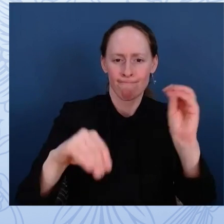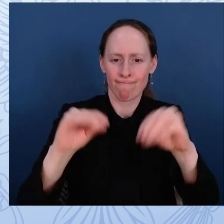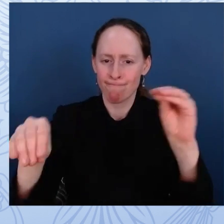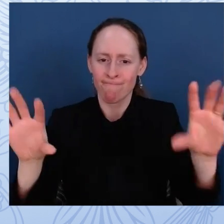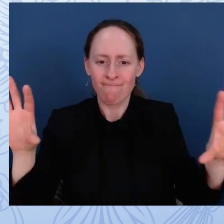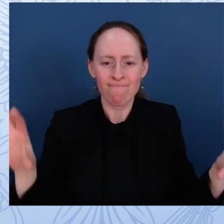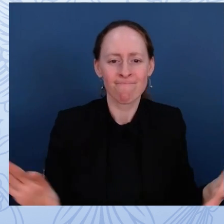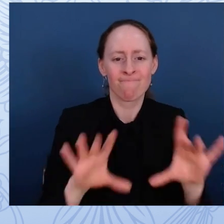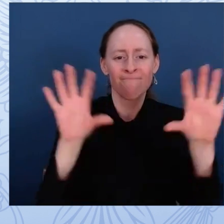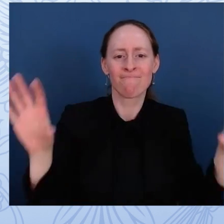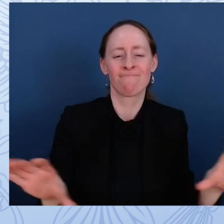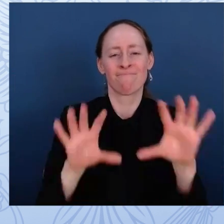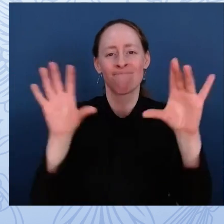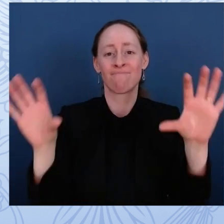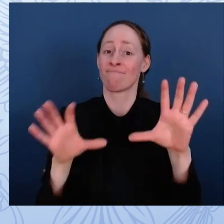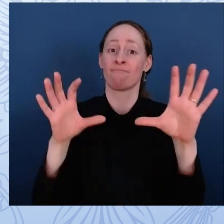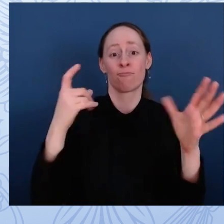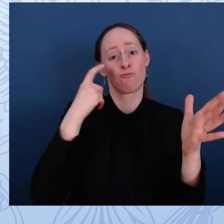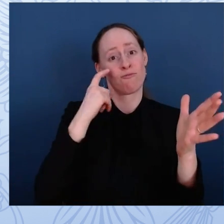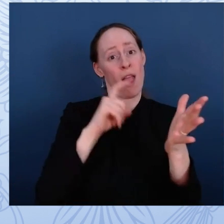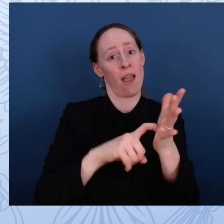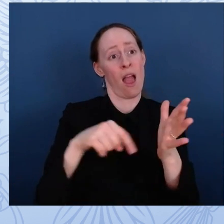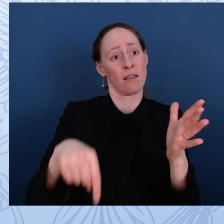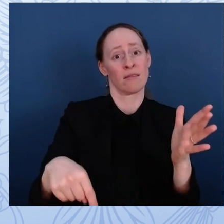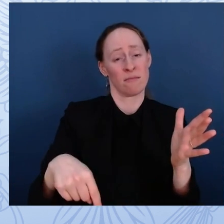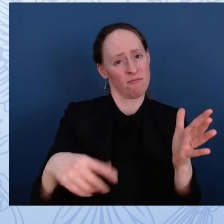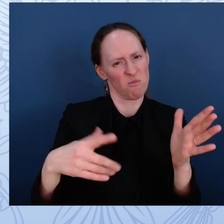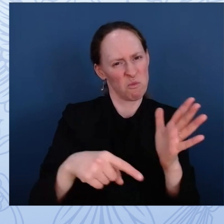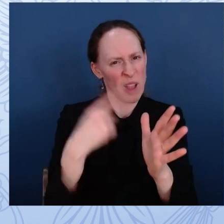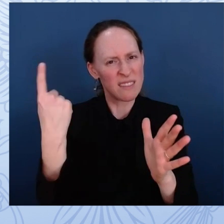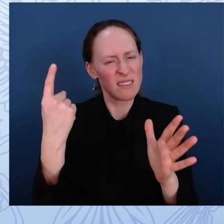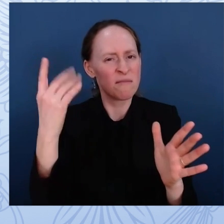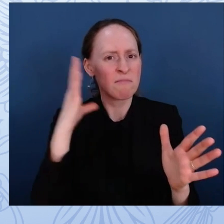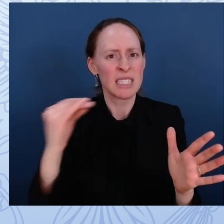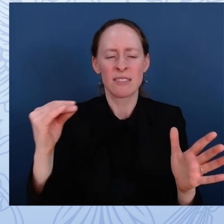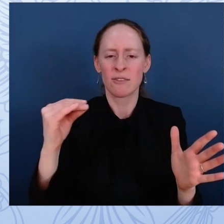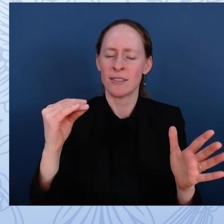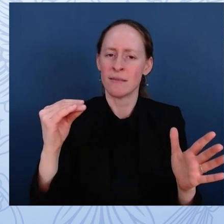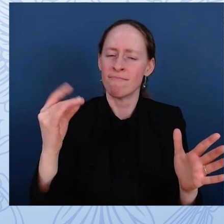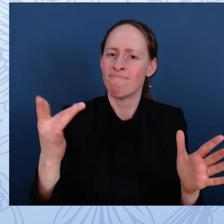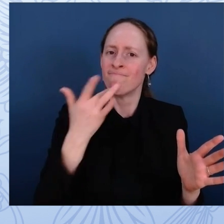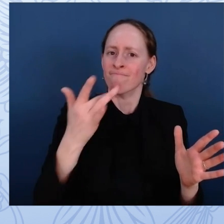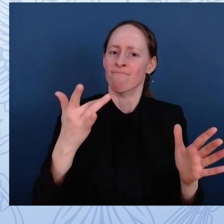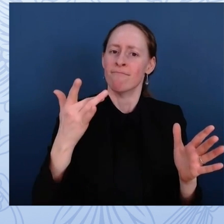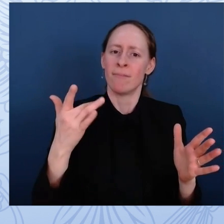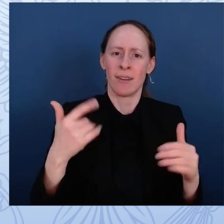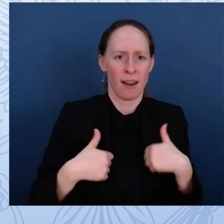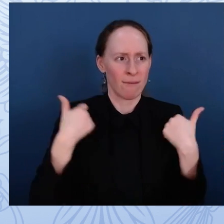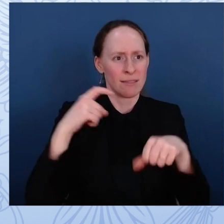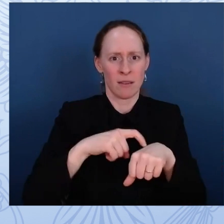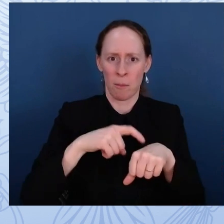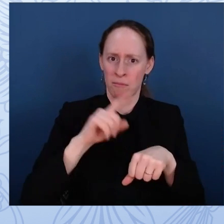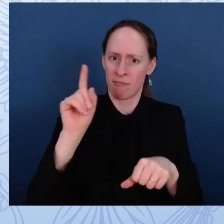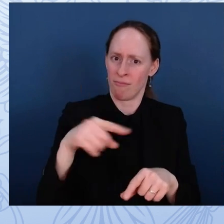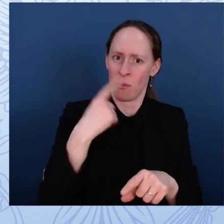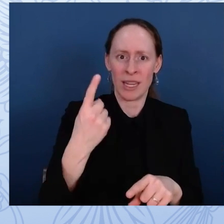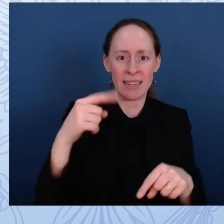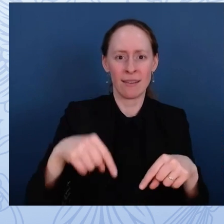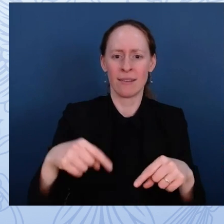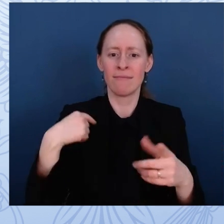Guests will be welcomed by a wall of oversized fans, an everyday object transformed into a piece of art.